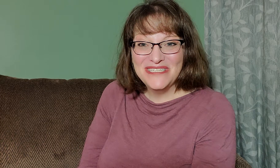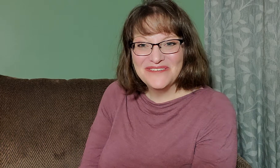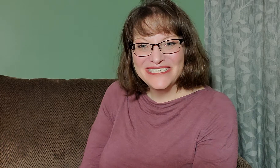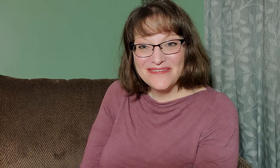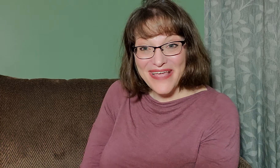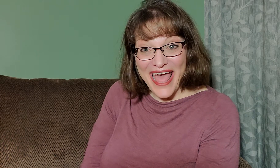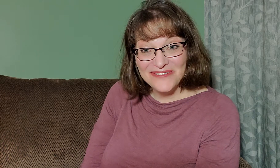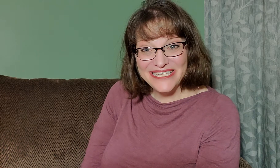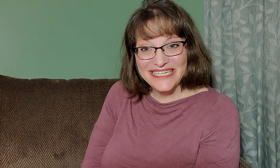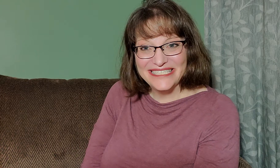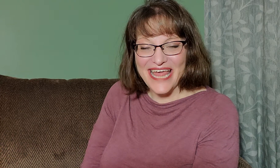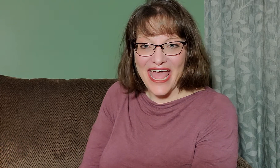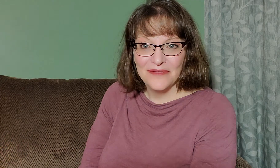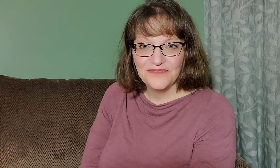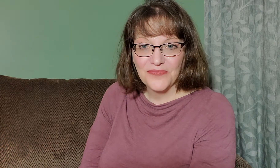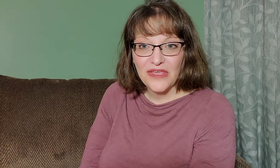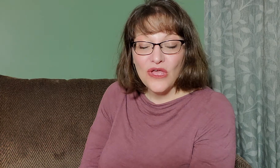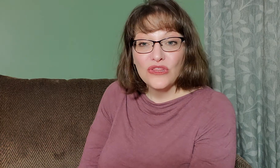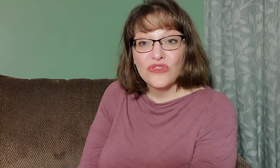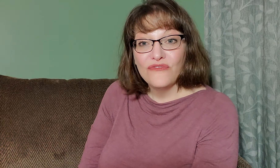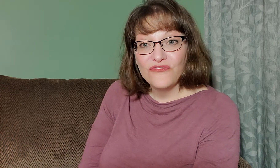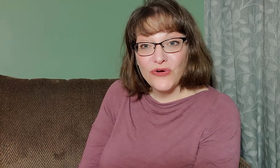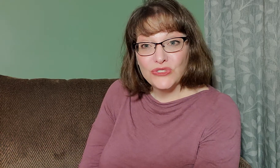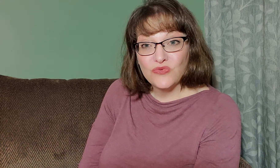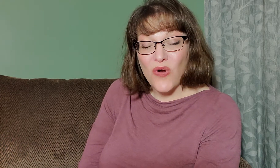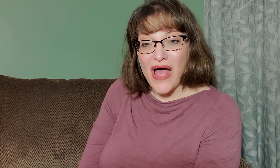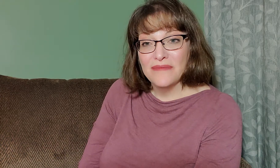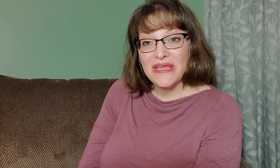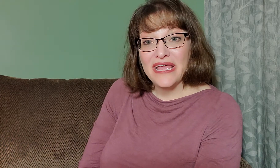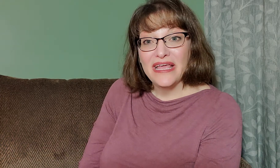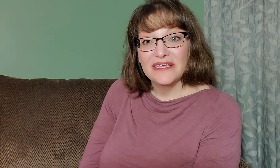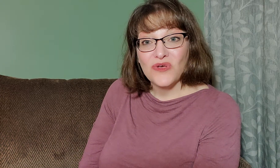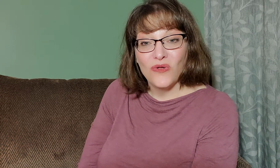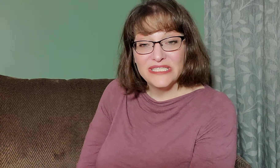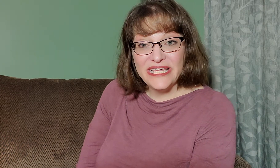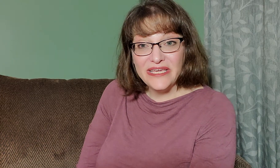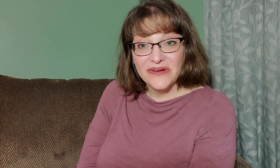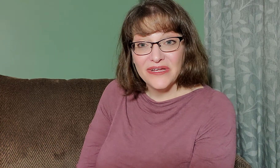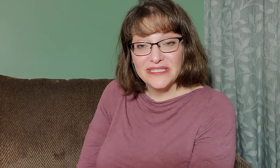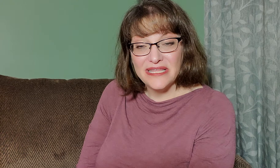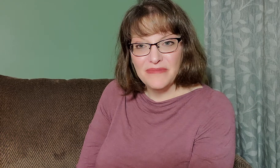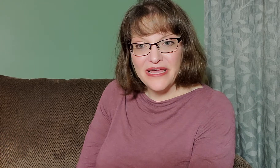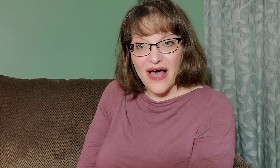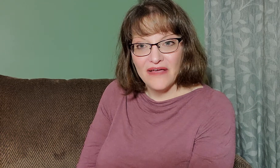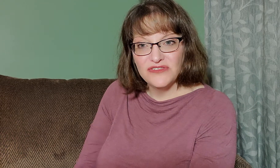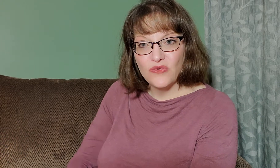doing some counting today. The first rhyme is called "Here is the Beehive", So we're